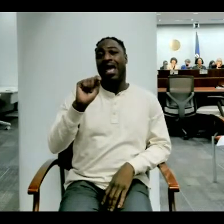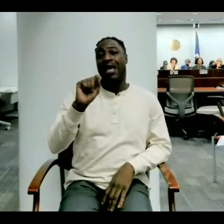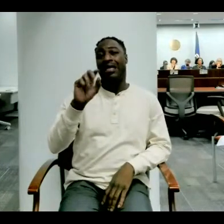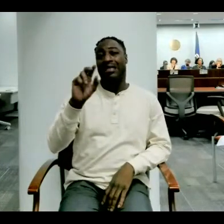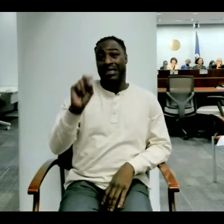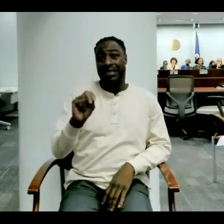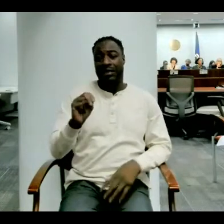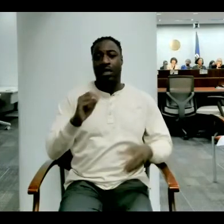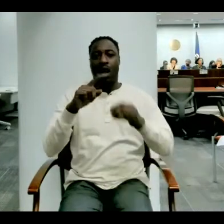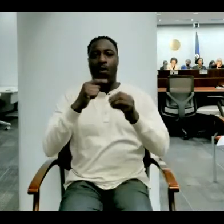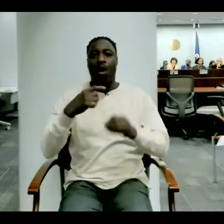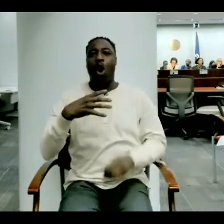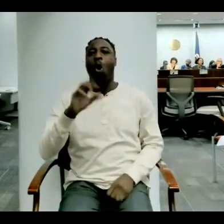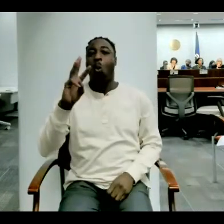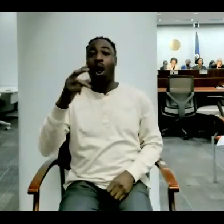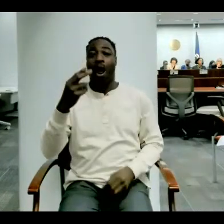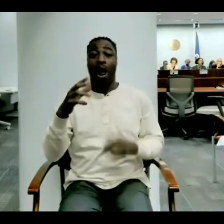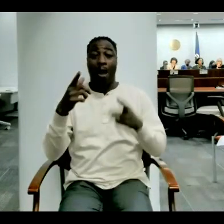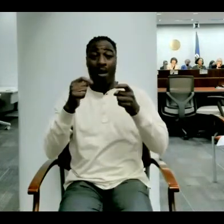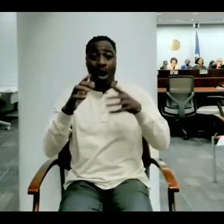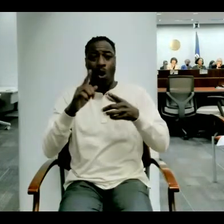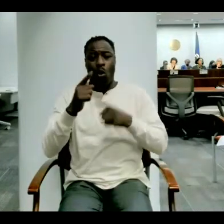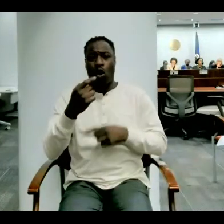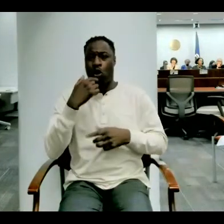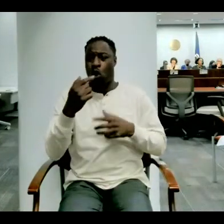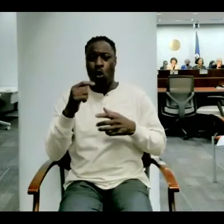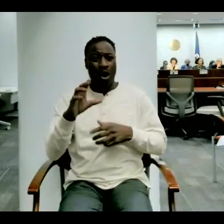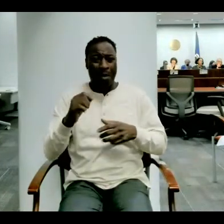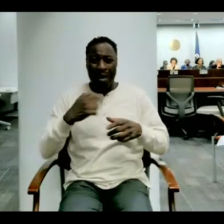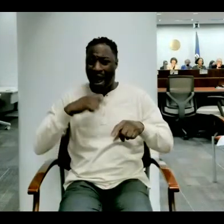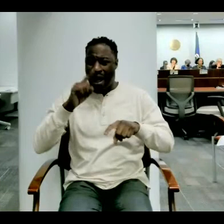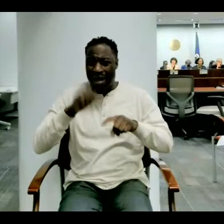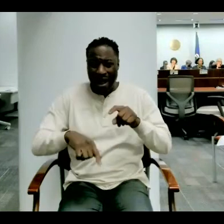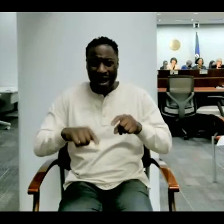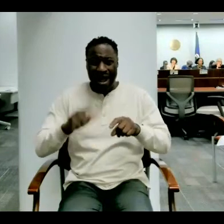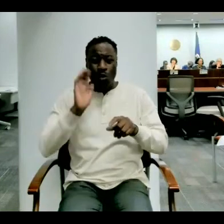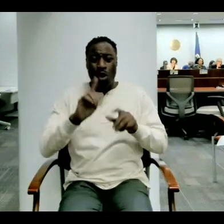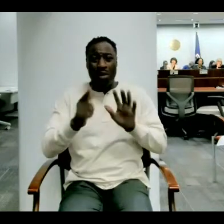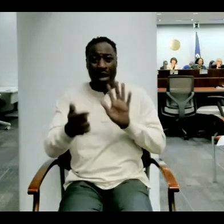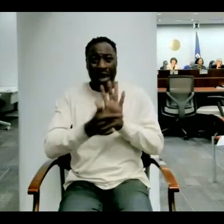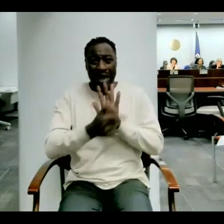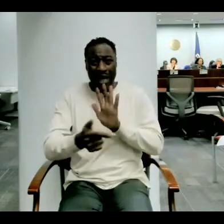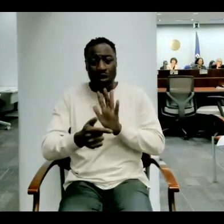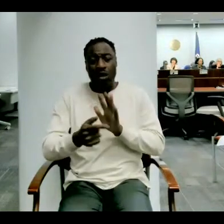manager. When she told the company I can't do that it would be illegal she lost the contract.